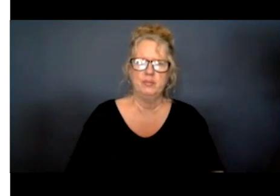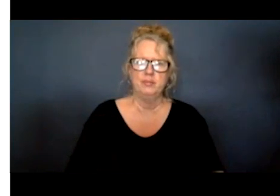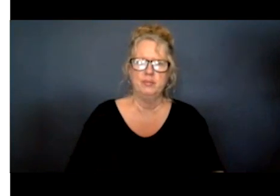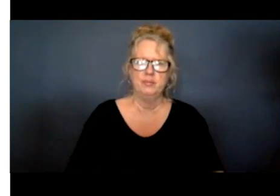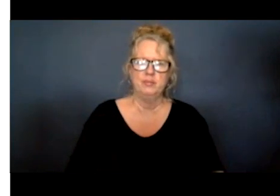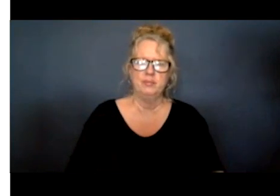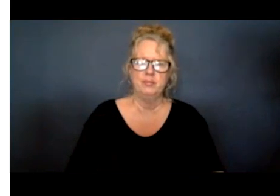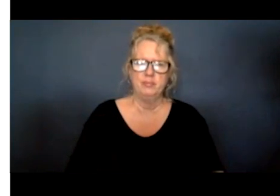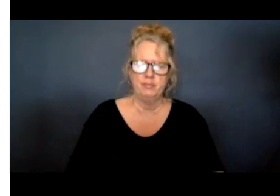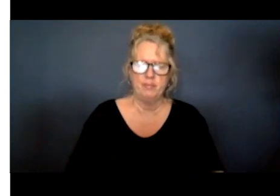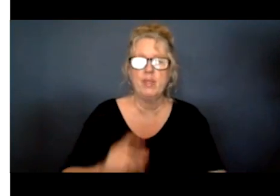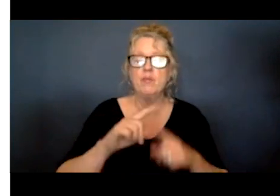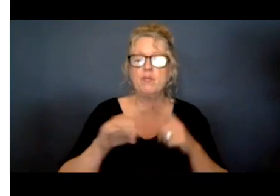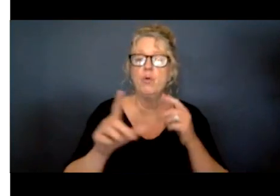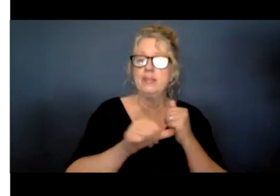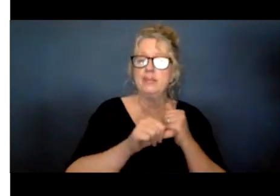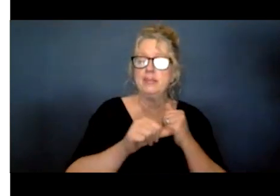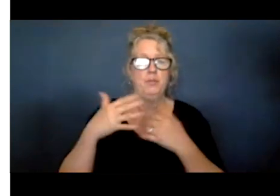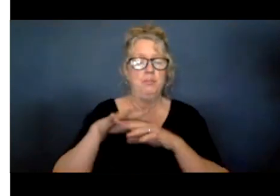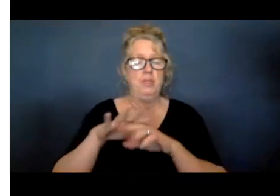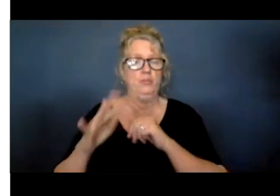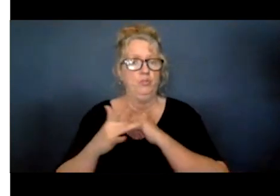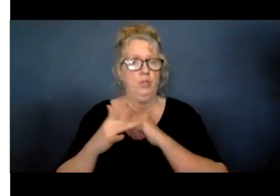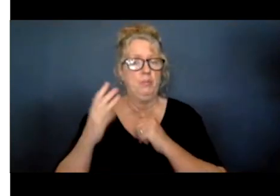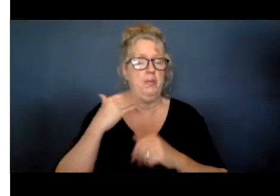While assistive and mainstream technologies have come a long way,